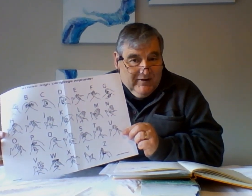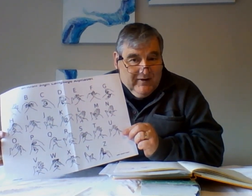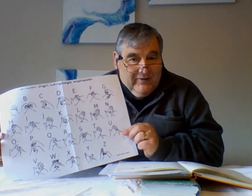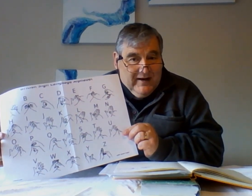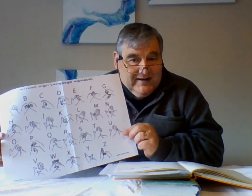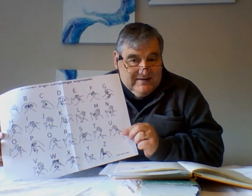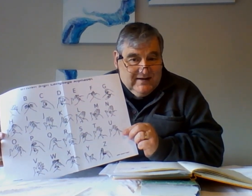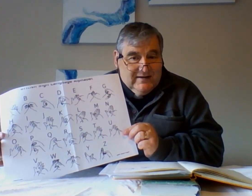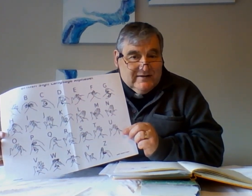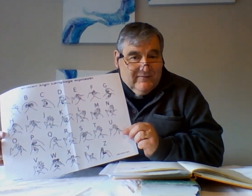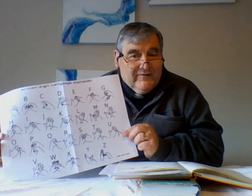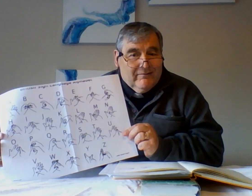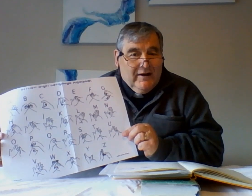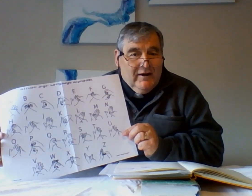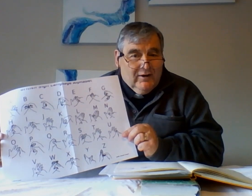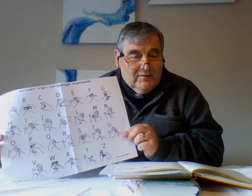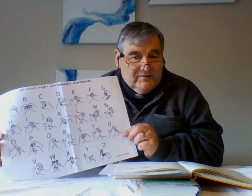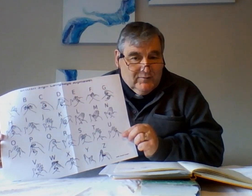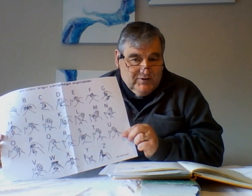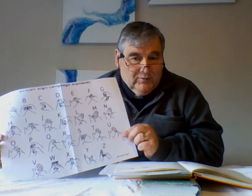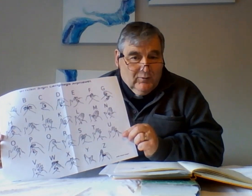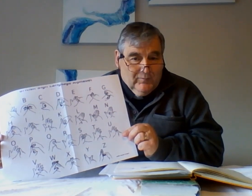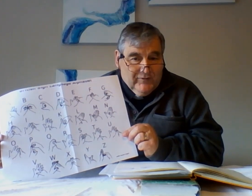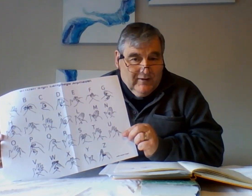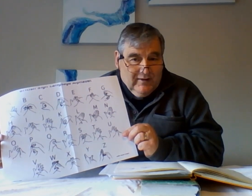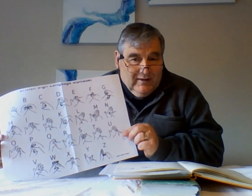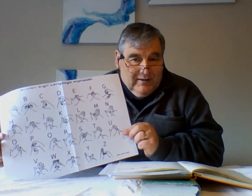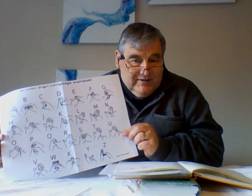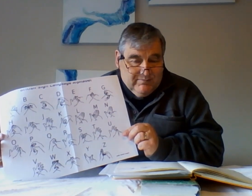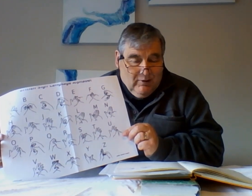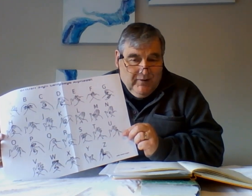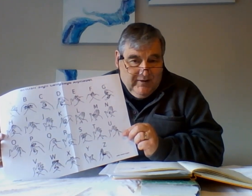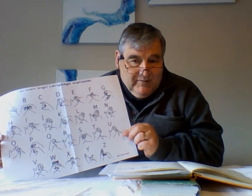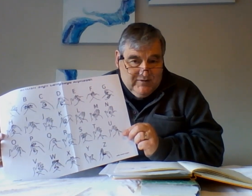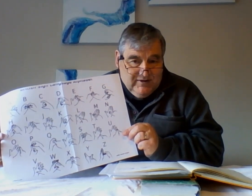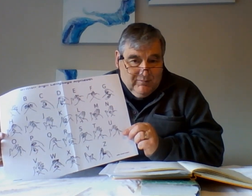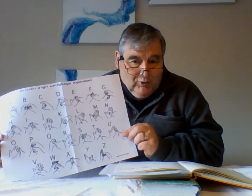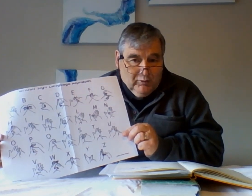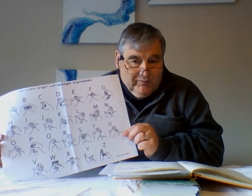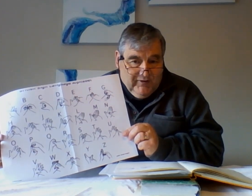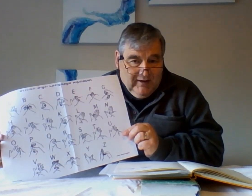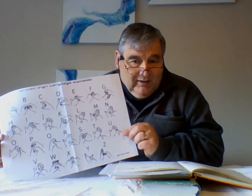But nonetheless it is a very useful tool, and is probably the most important thing you